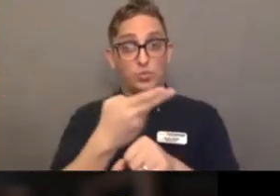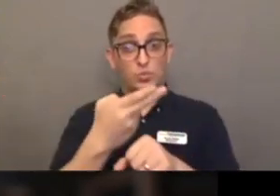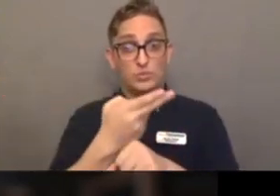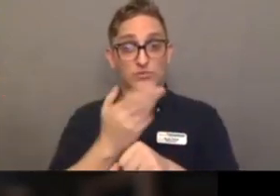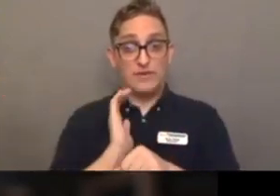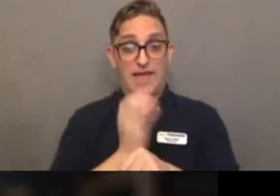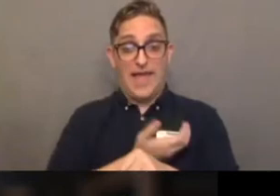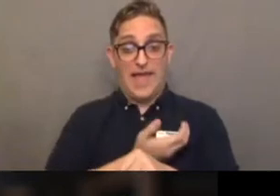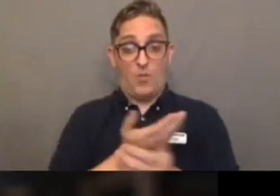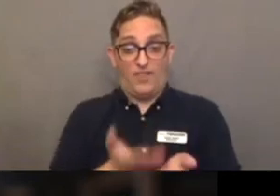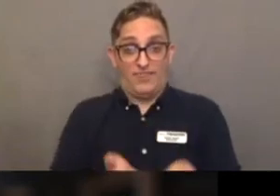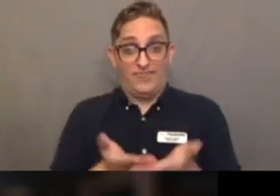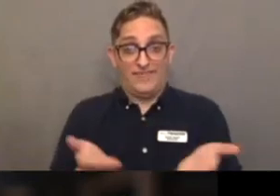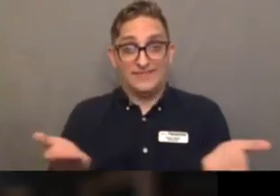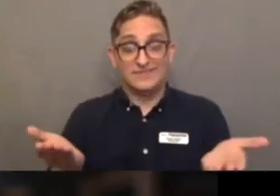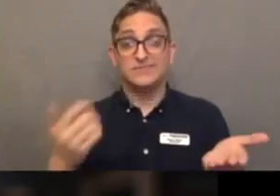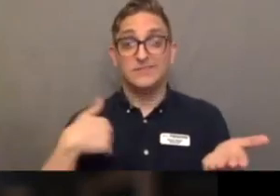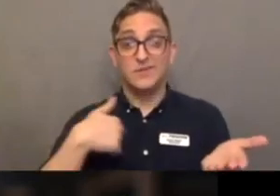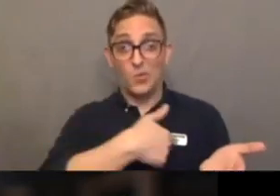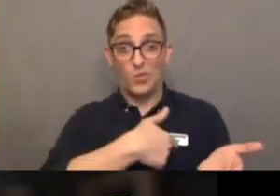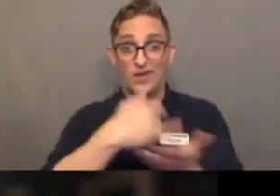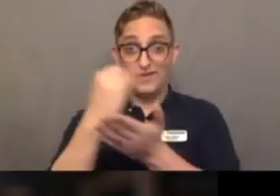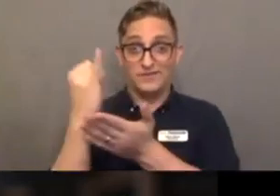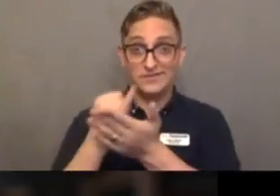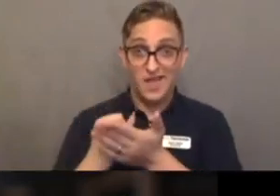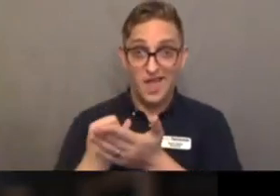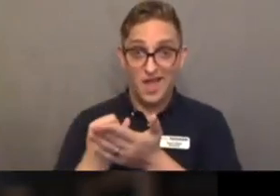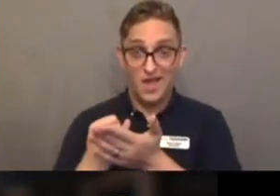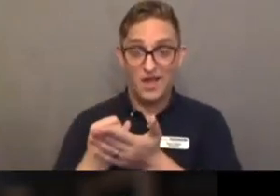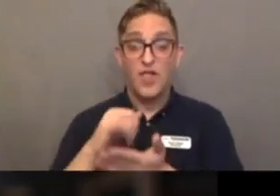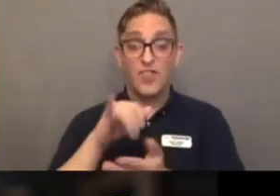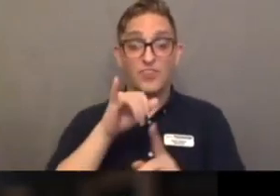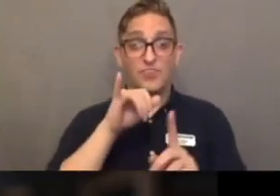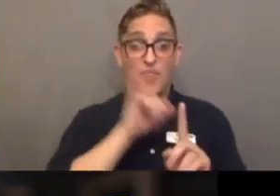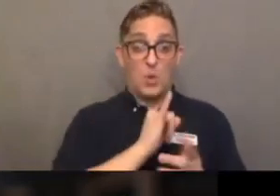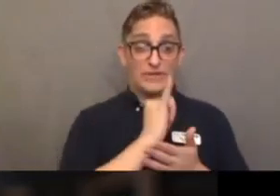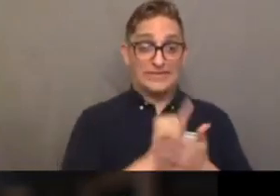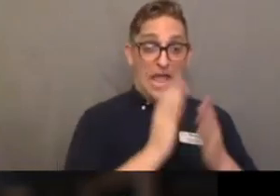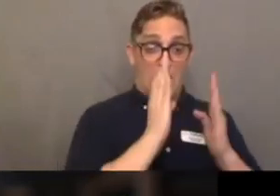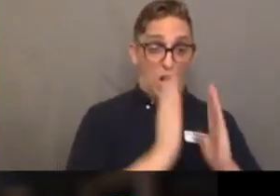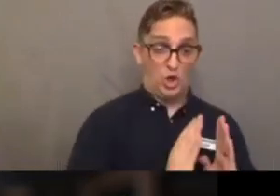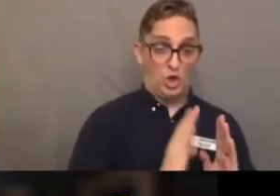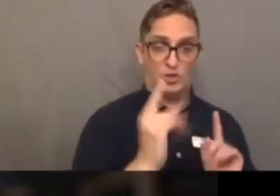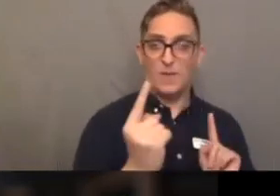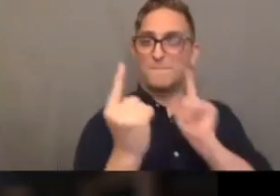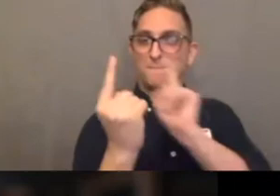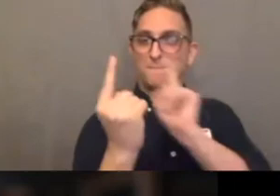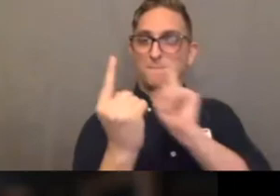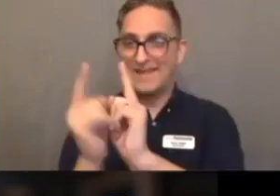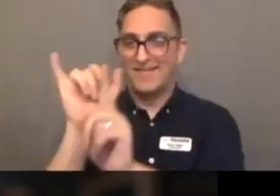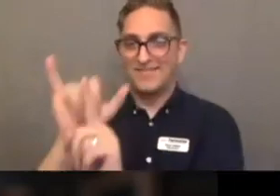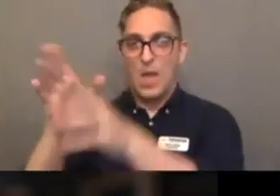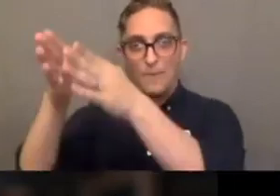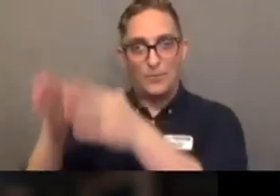right? To actually have them meet with them. Not just read a video or a survey result.